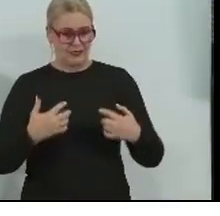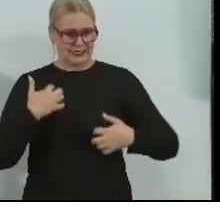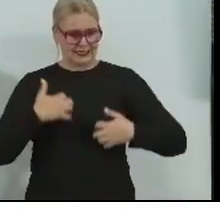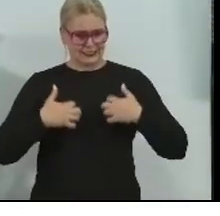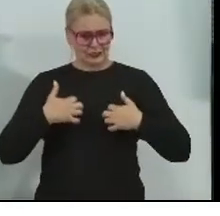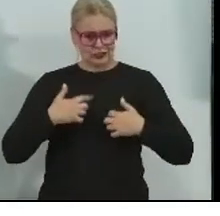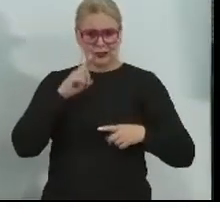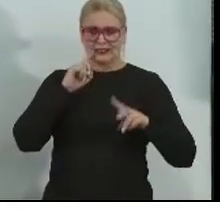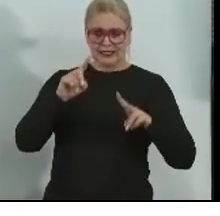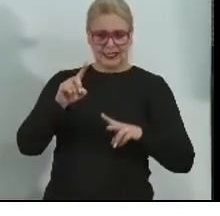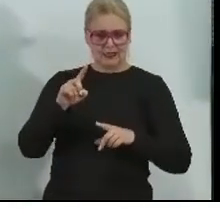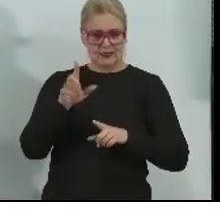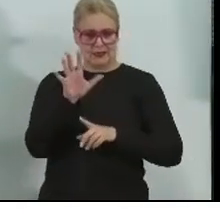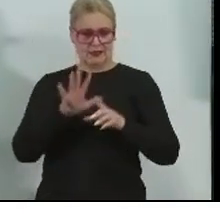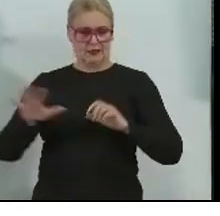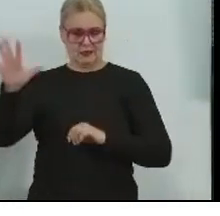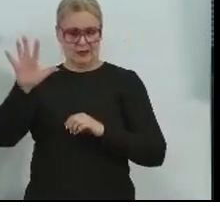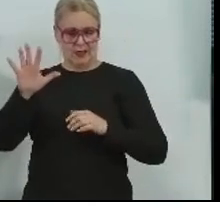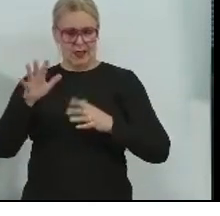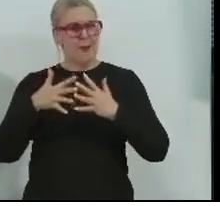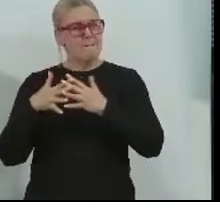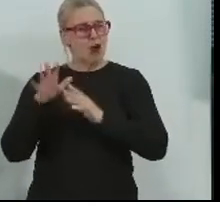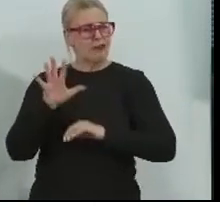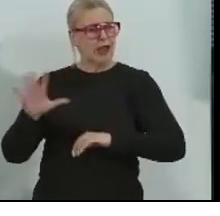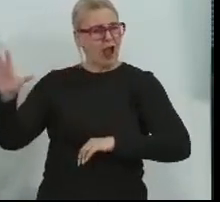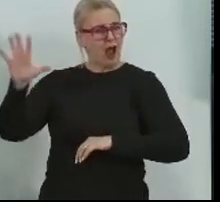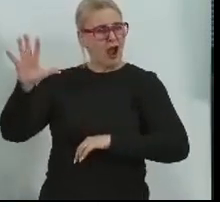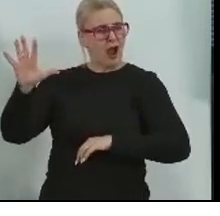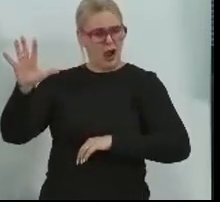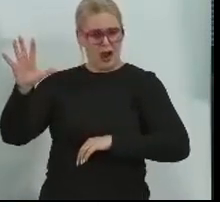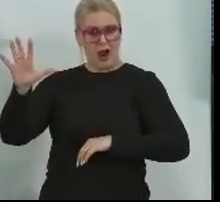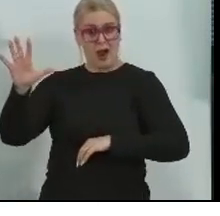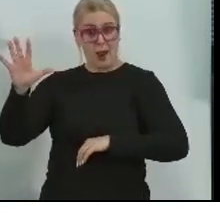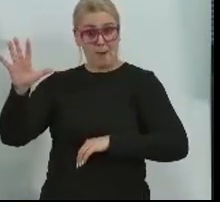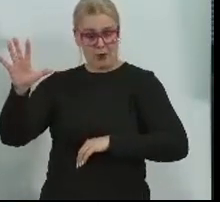And I'm thinking about my children being sort of 10 or 12 at the time of the Paralympics and